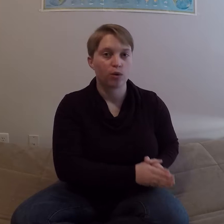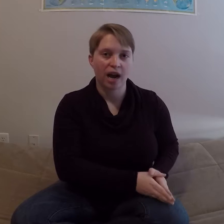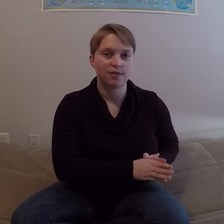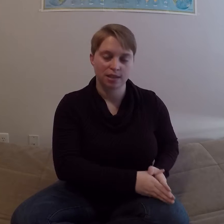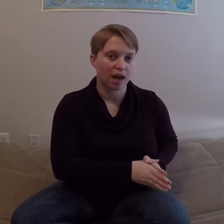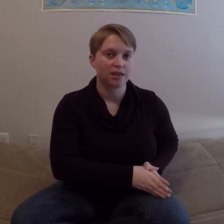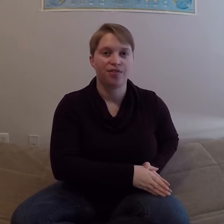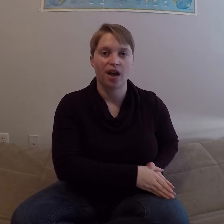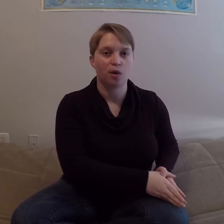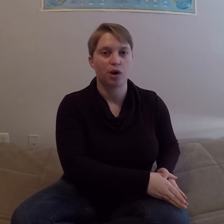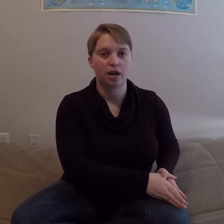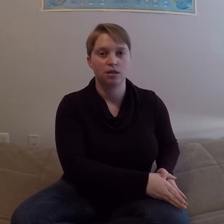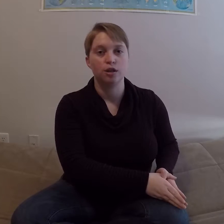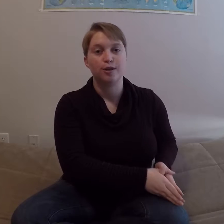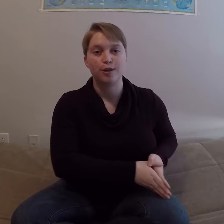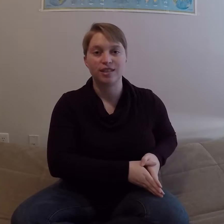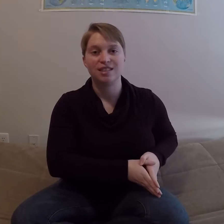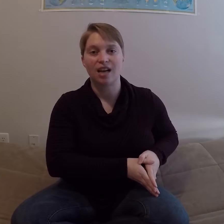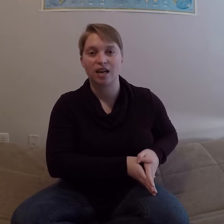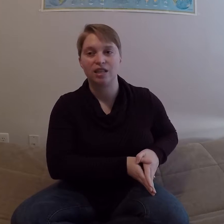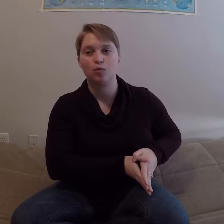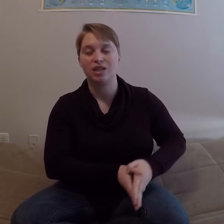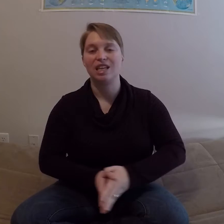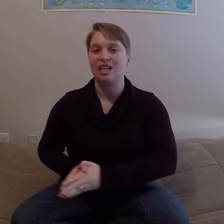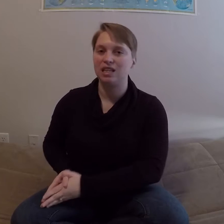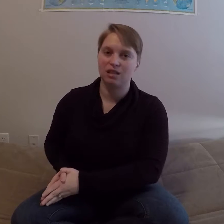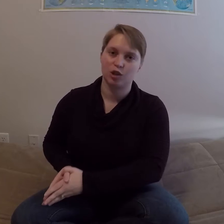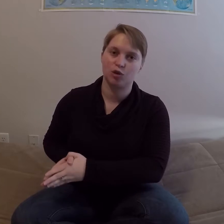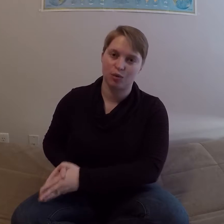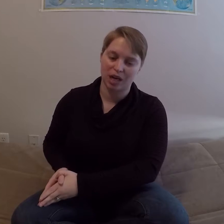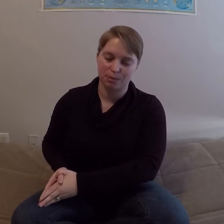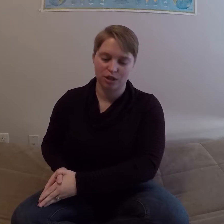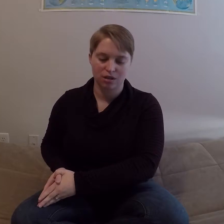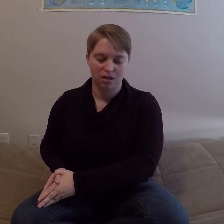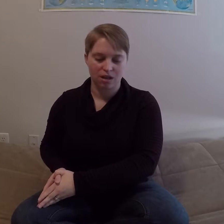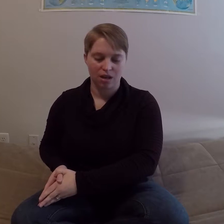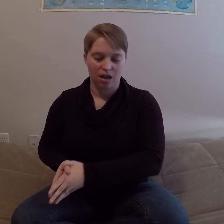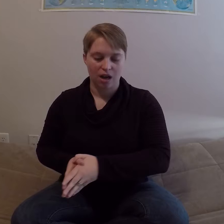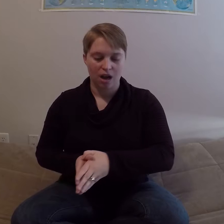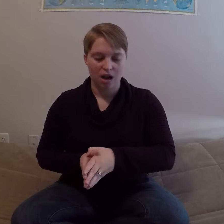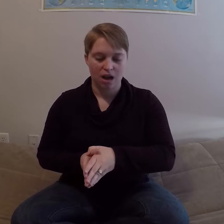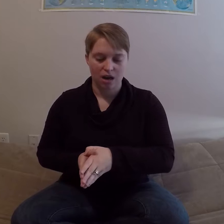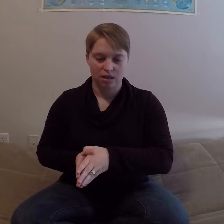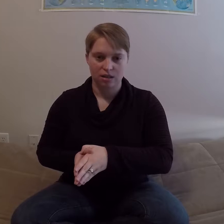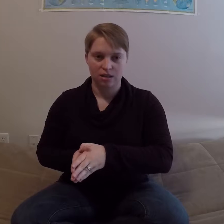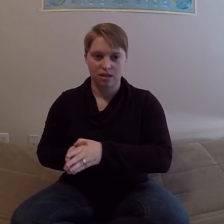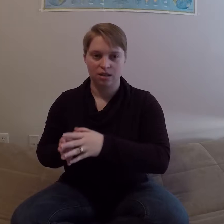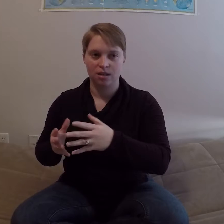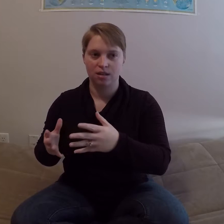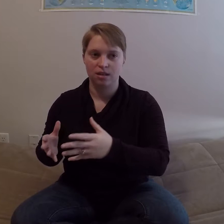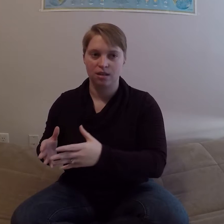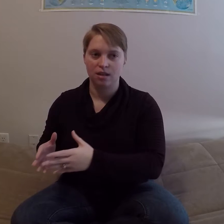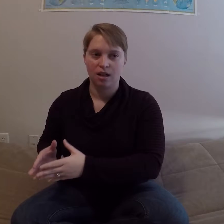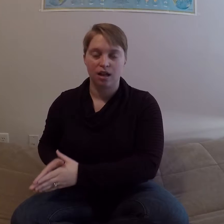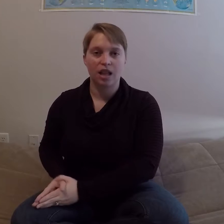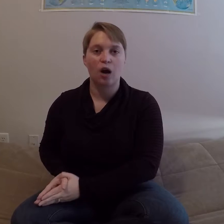don’t have to sign it that way. You can sign it with English grammer. That